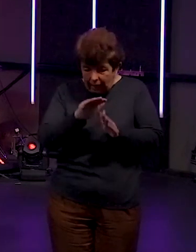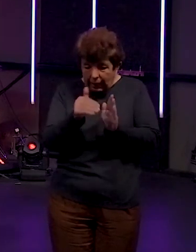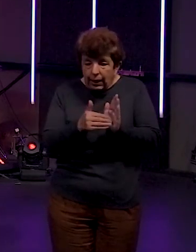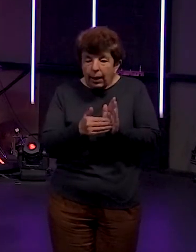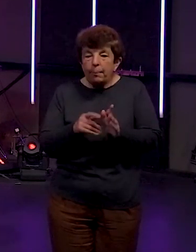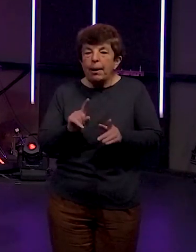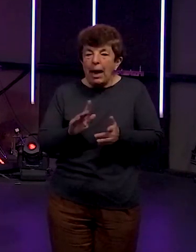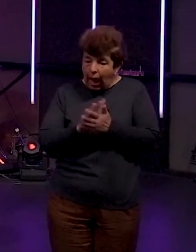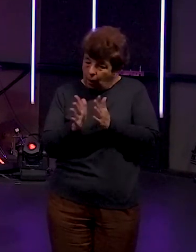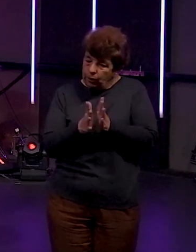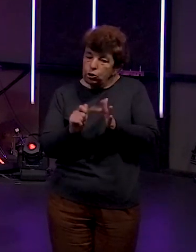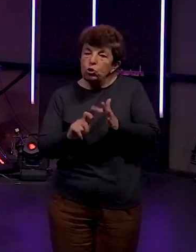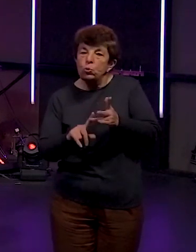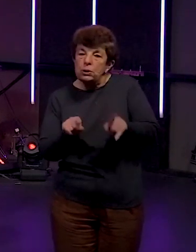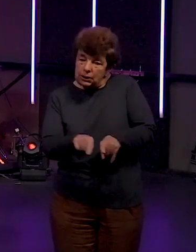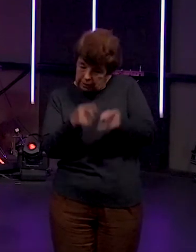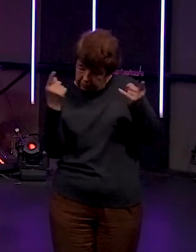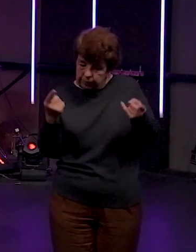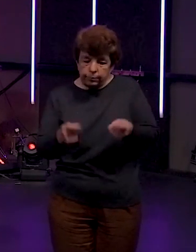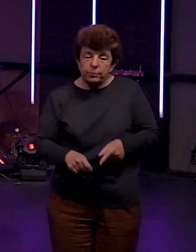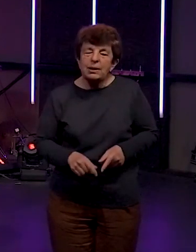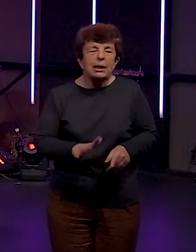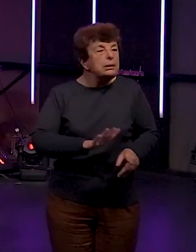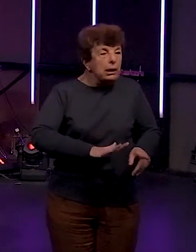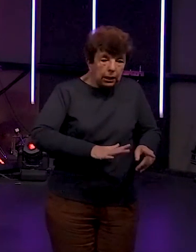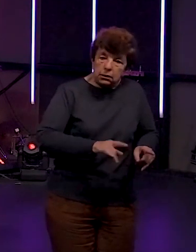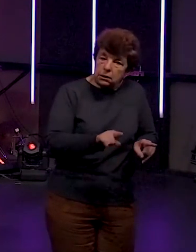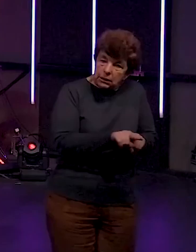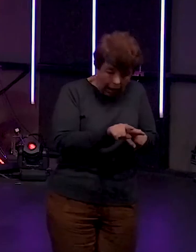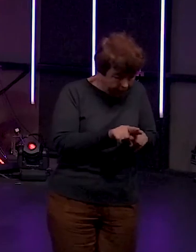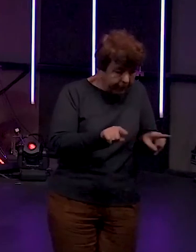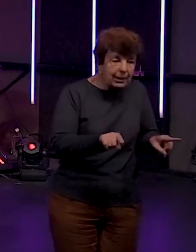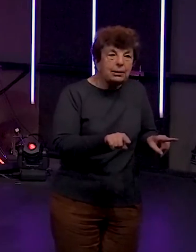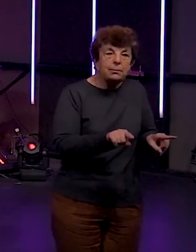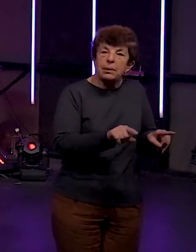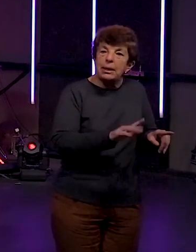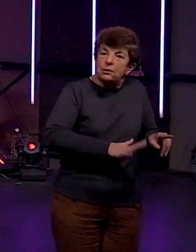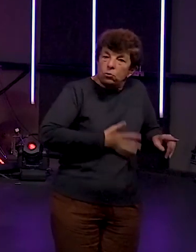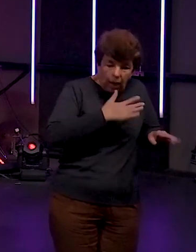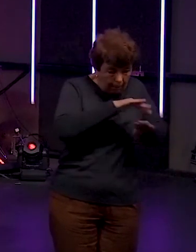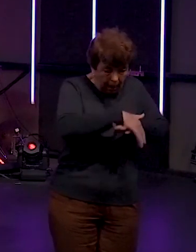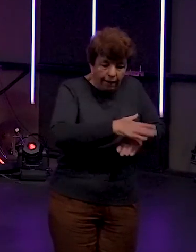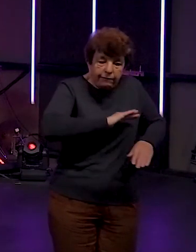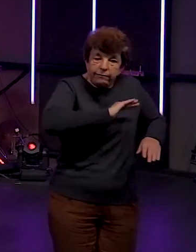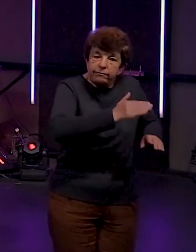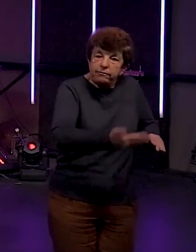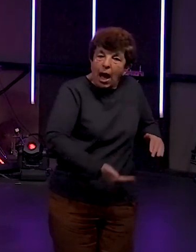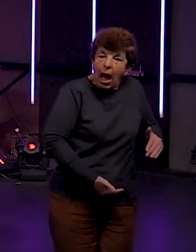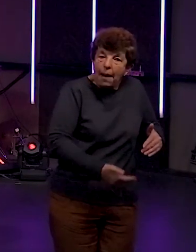different. And isn't it interesting about farming that we still want the same